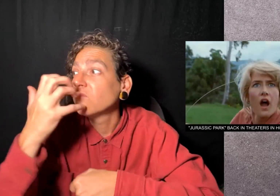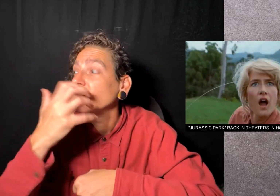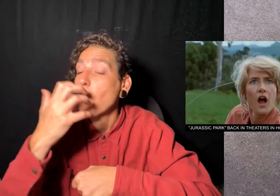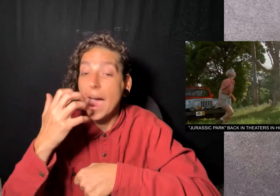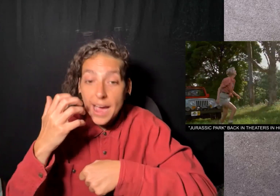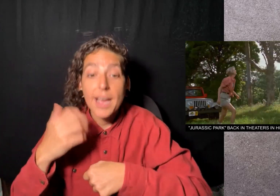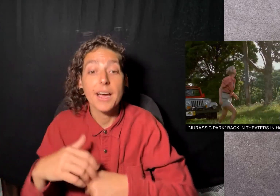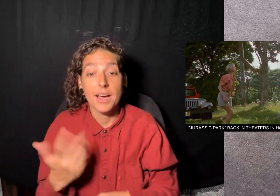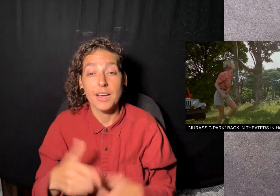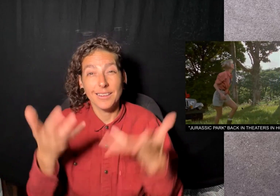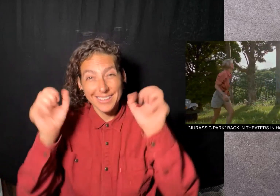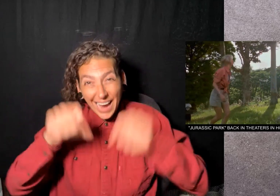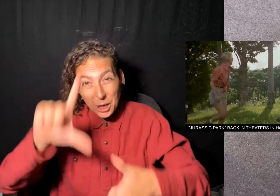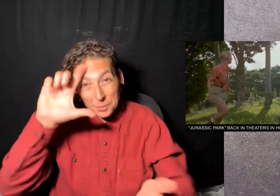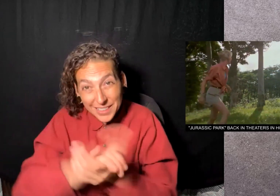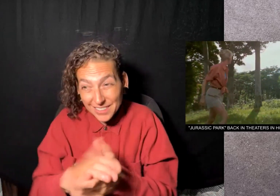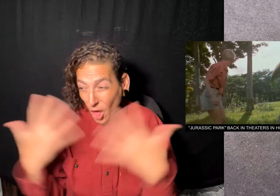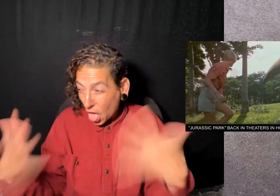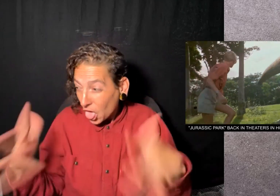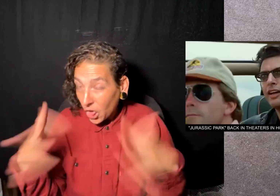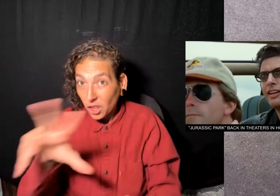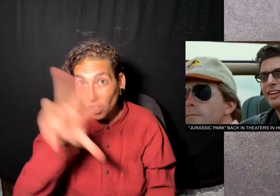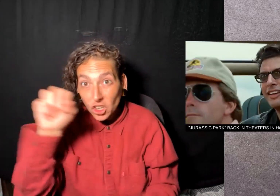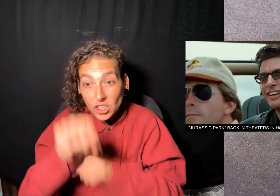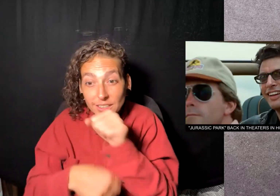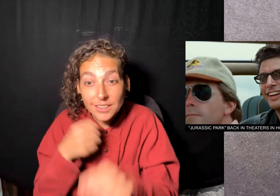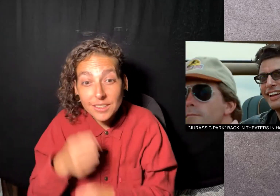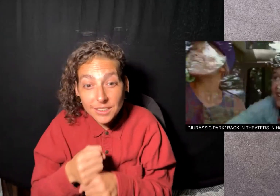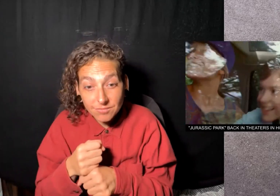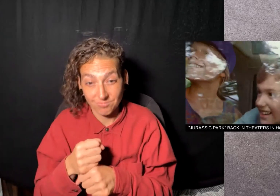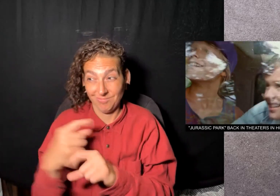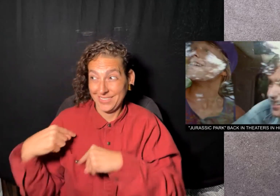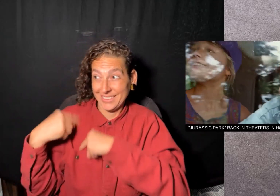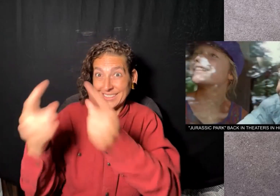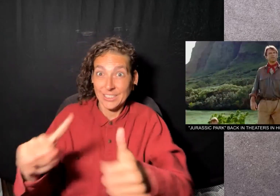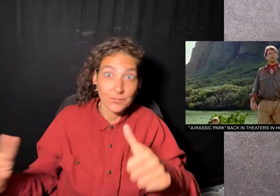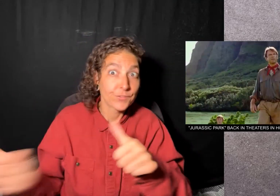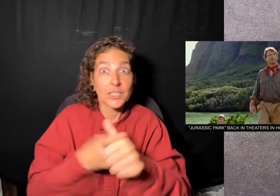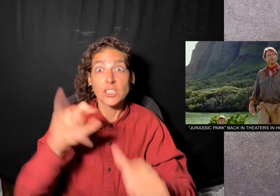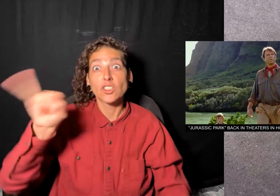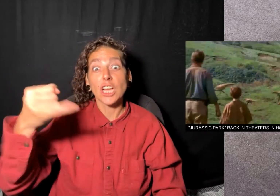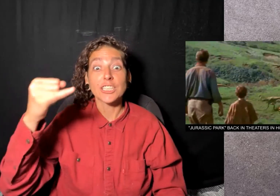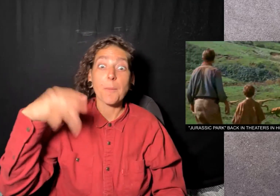anniversary wow can you believe it's been 30 years since the first Jurassic Park film